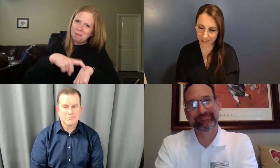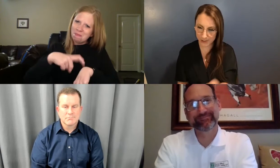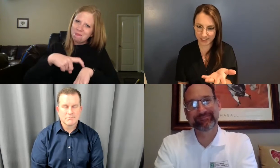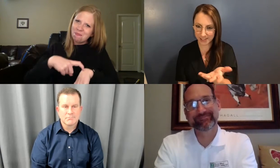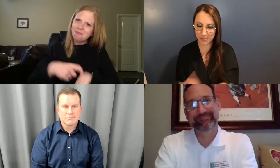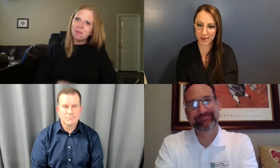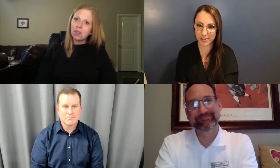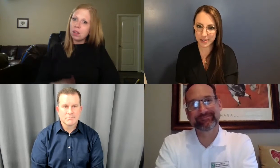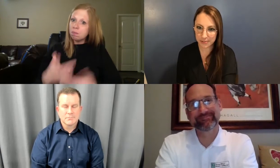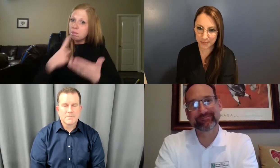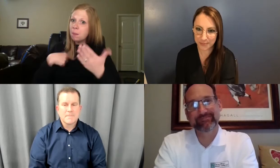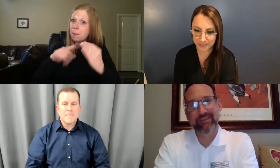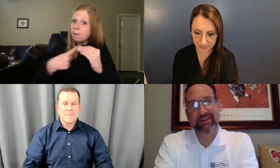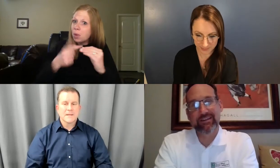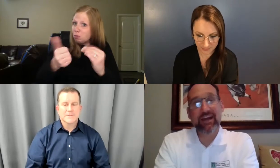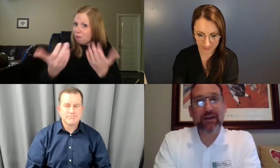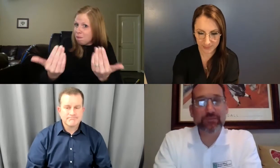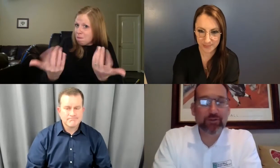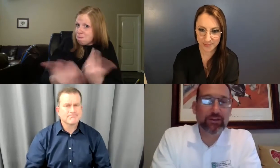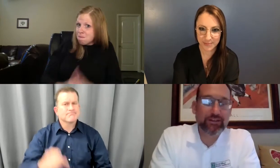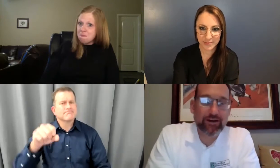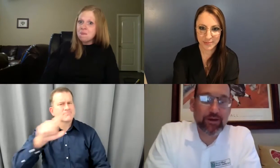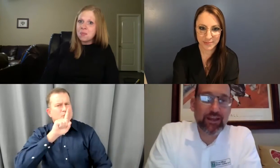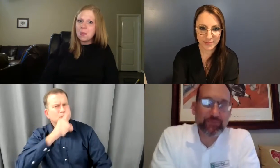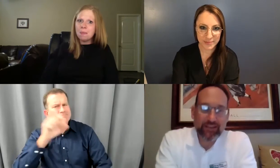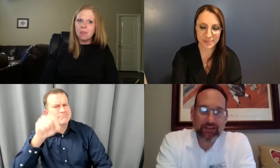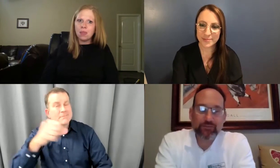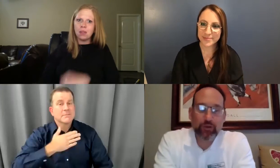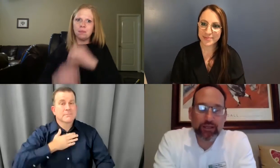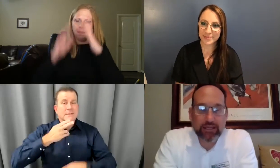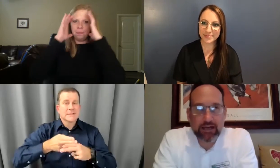Can you tell us a little bit about yourself? Yeah, absolutely. My name's Ed Zwilling,